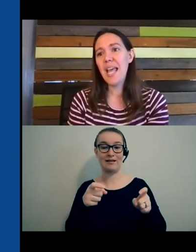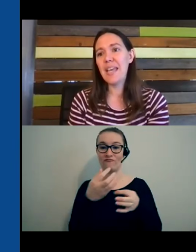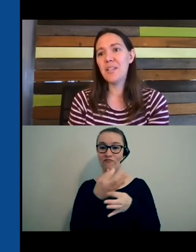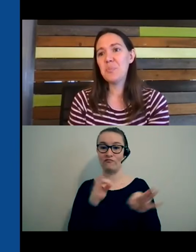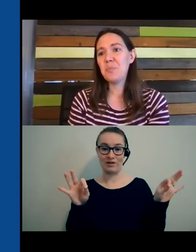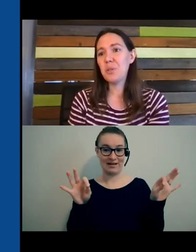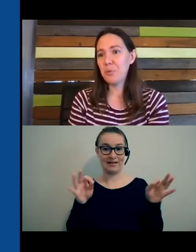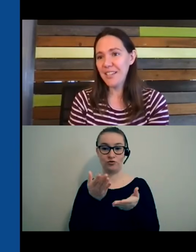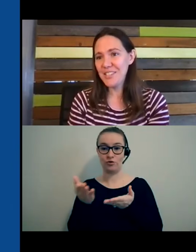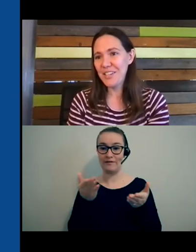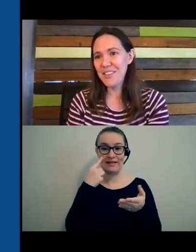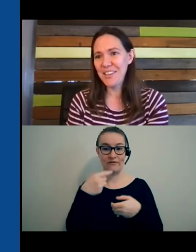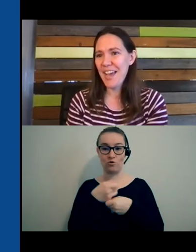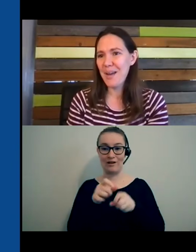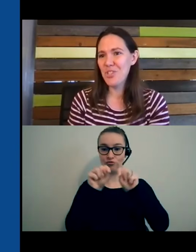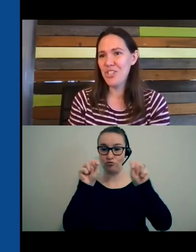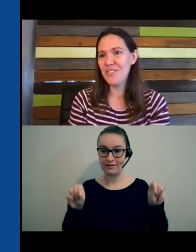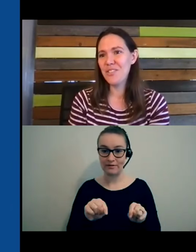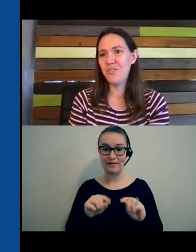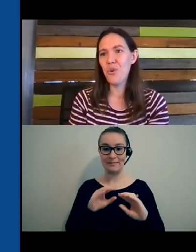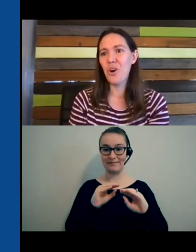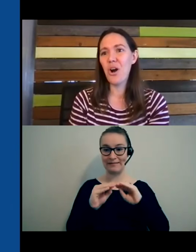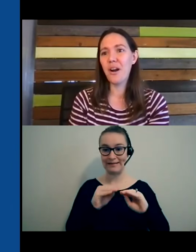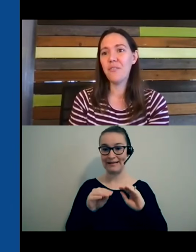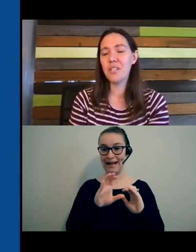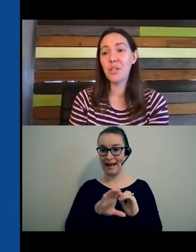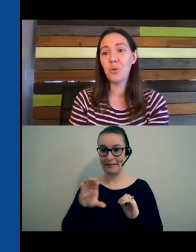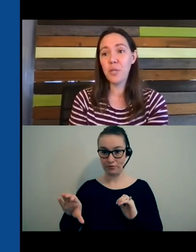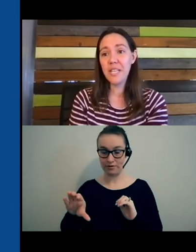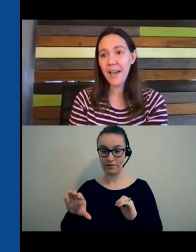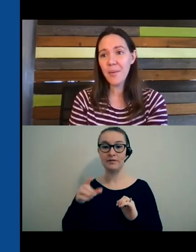and correcting the captions for our video recaps.